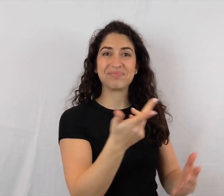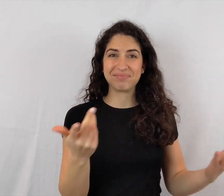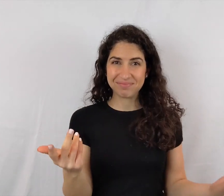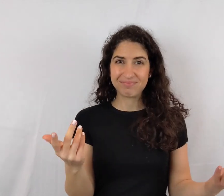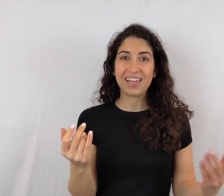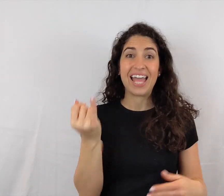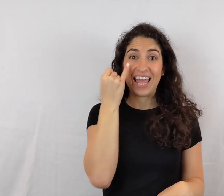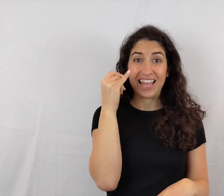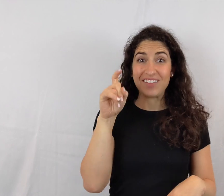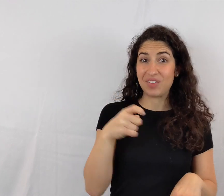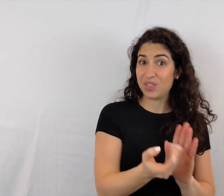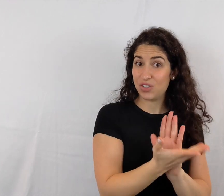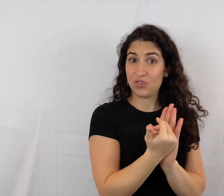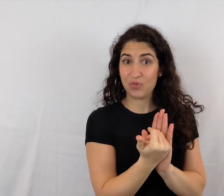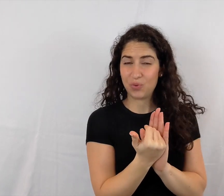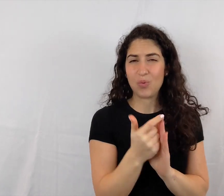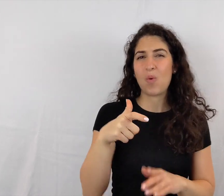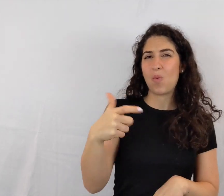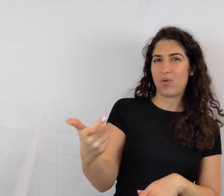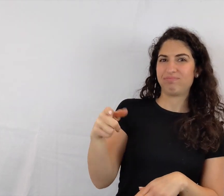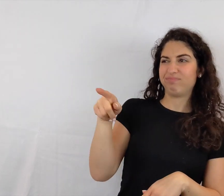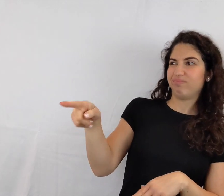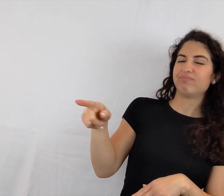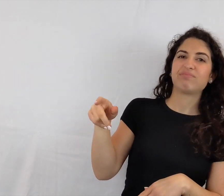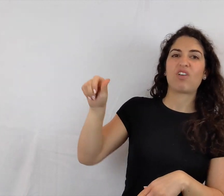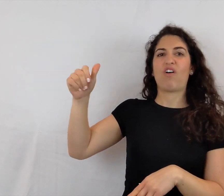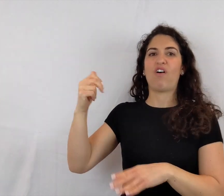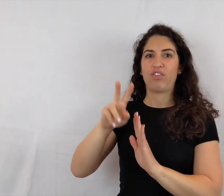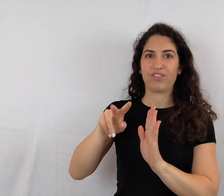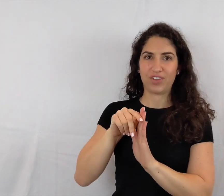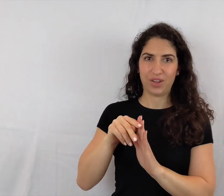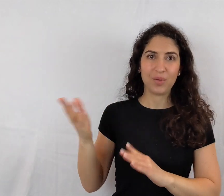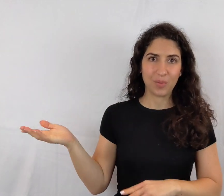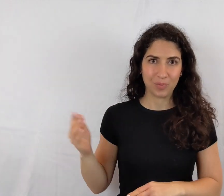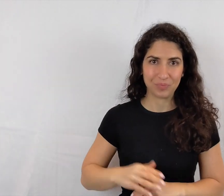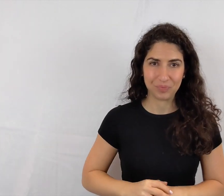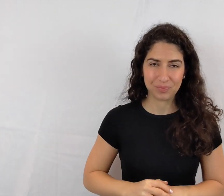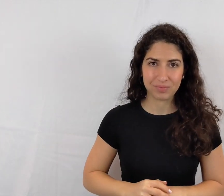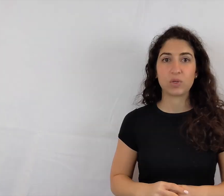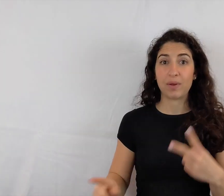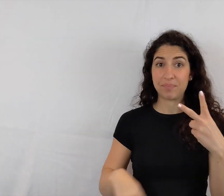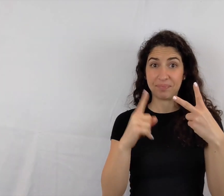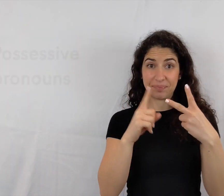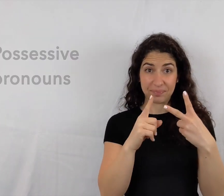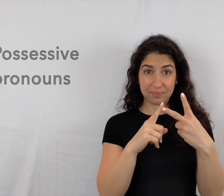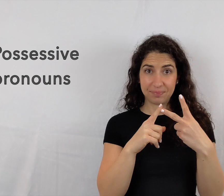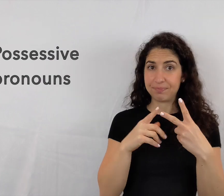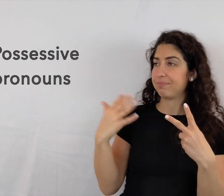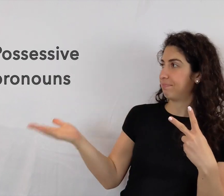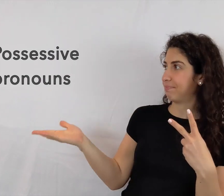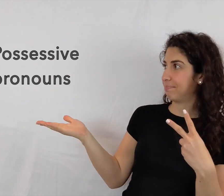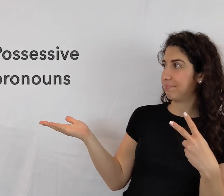The three-of-them. If you need to review that, watch that other video. The second type...